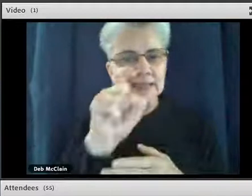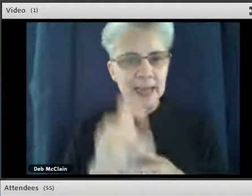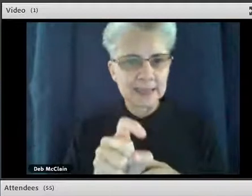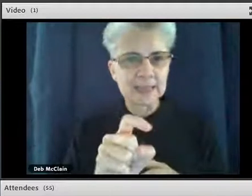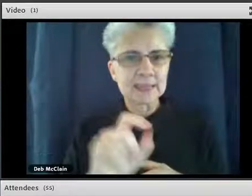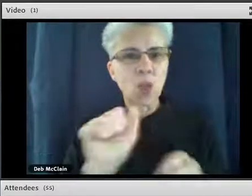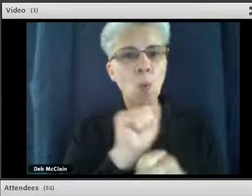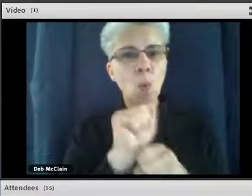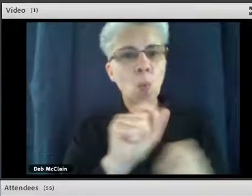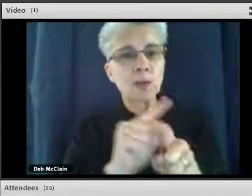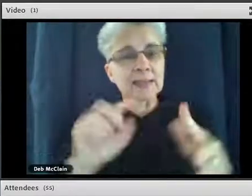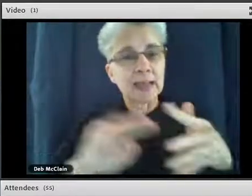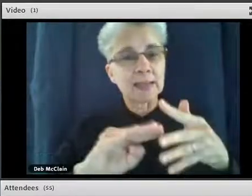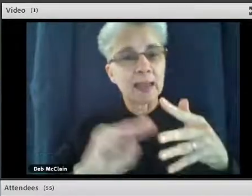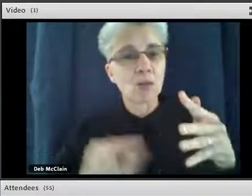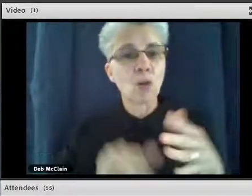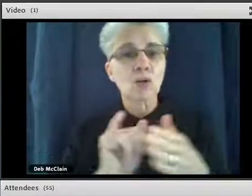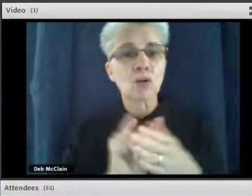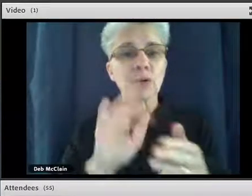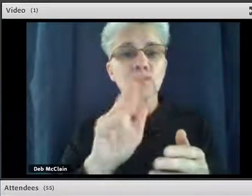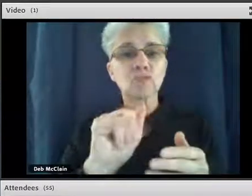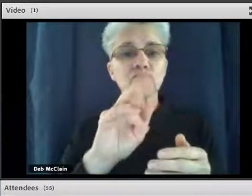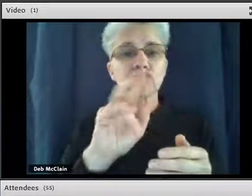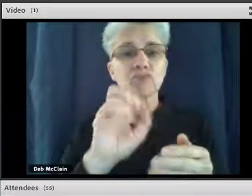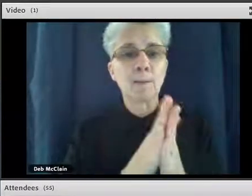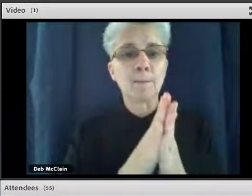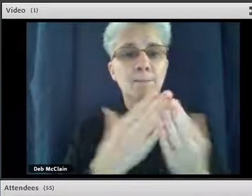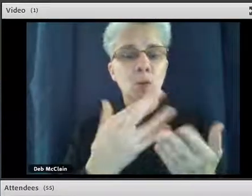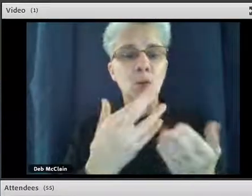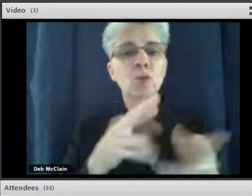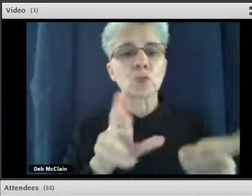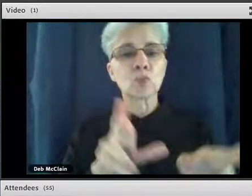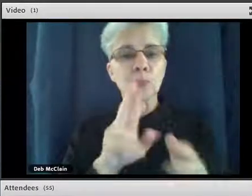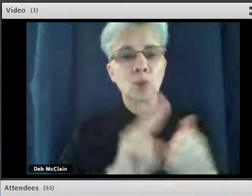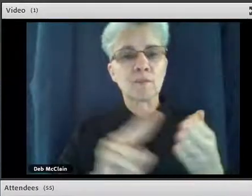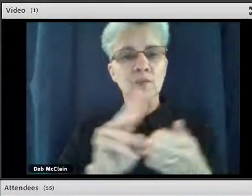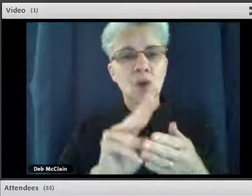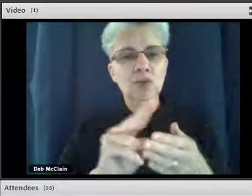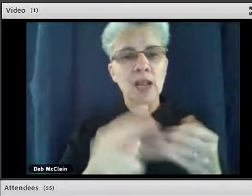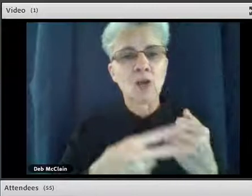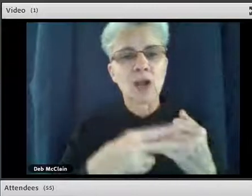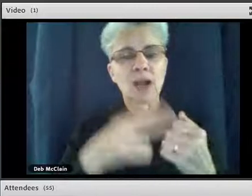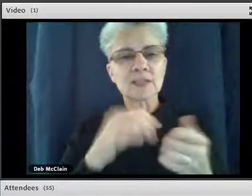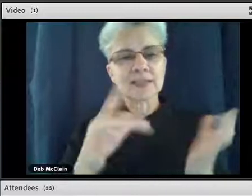and worked as a cataloger in the rare-book room, university archives in the Technical Services Department